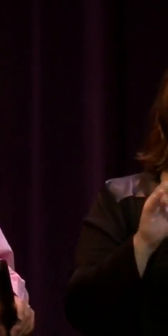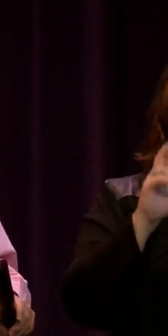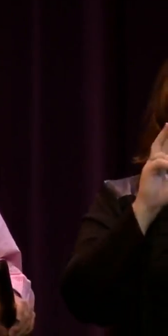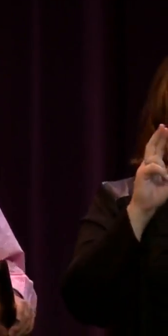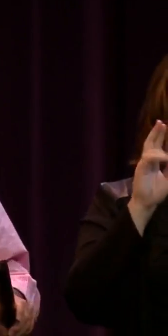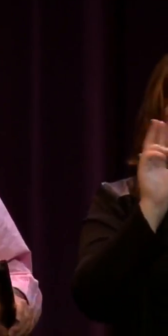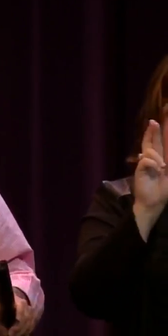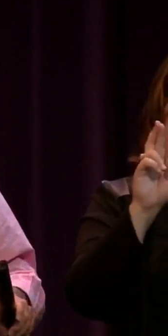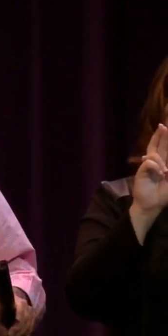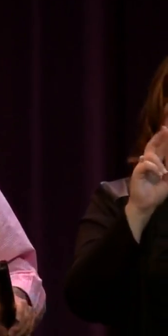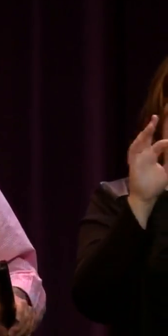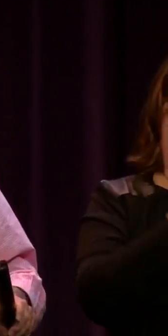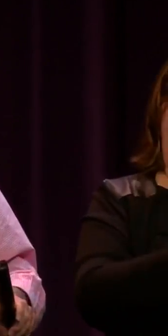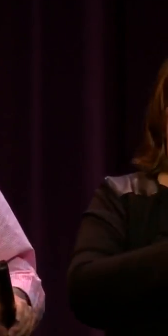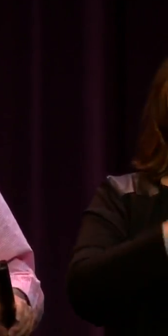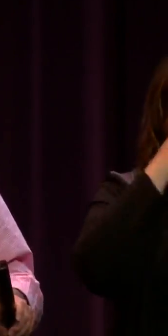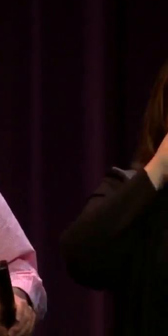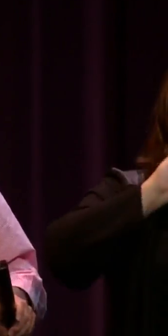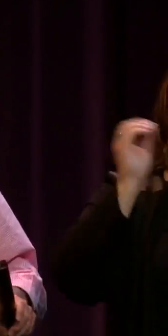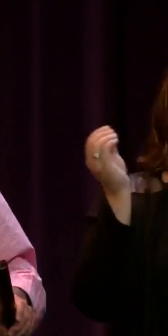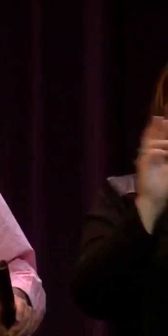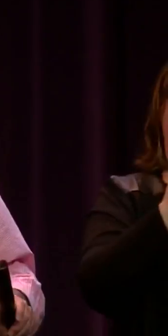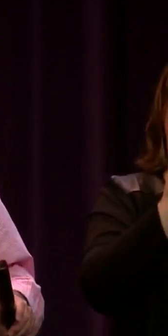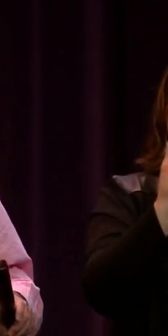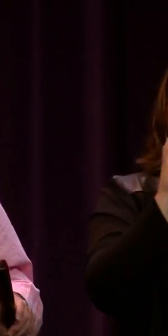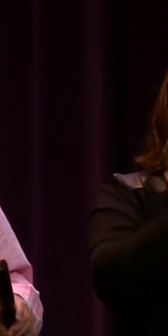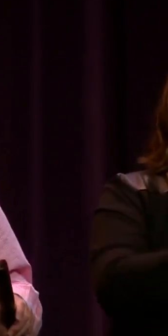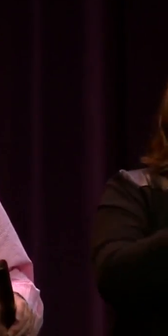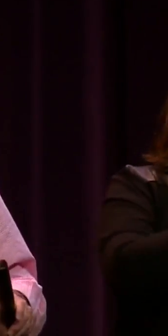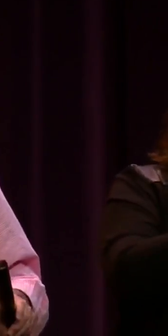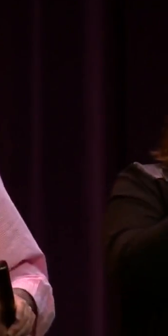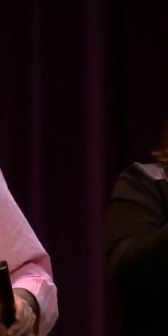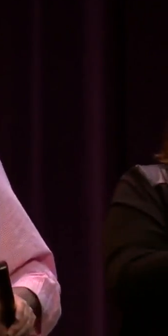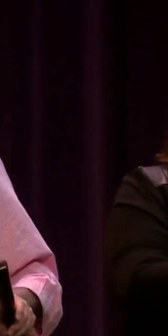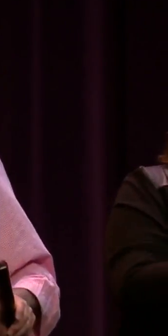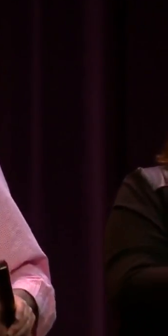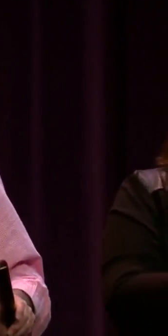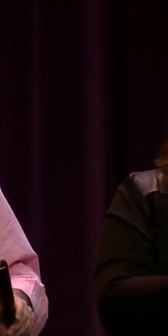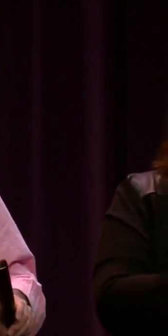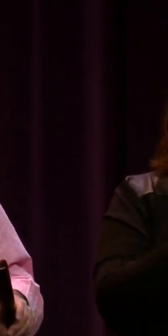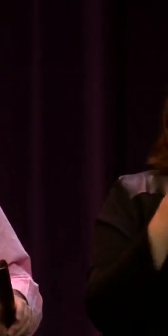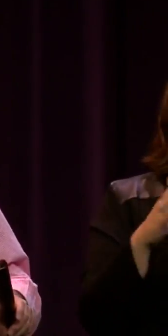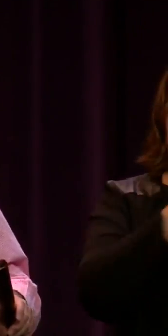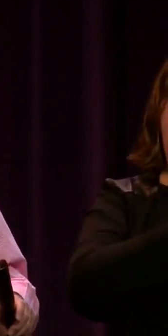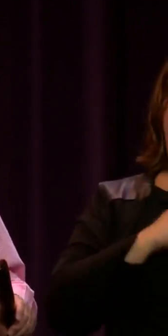BUT WITHOUT ONE REPUBLICAN VOTE IN THE HOUSE. WITHOUT ONE REPUBLICAN VOTE IN THE SENATE.